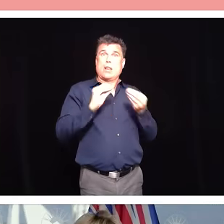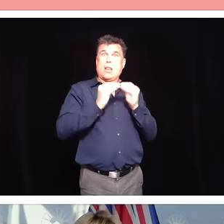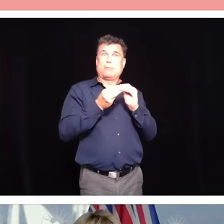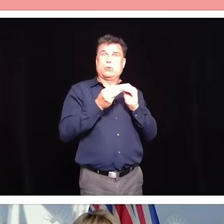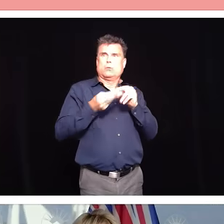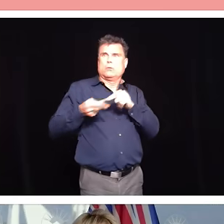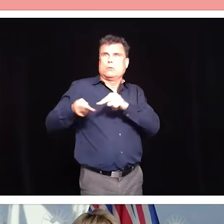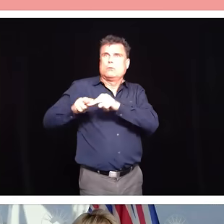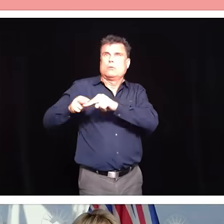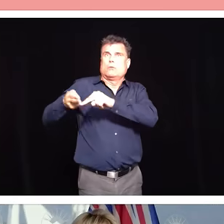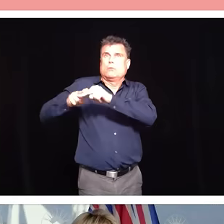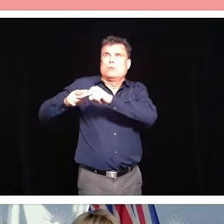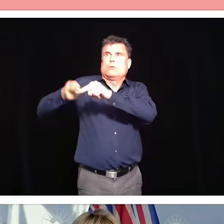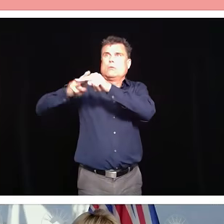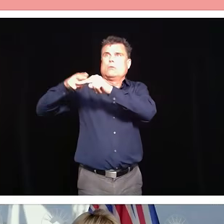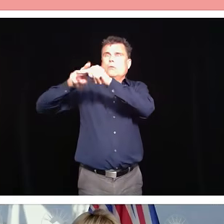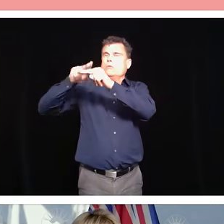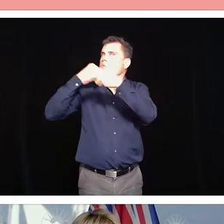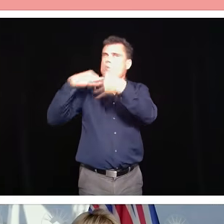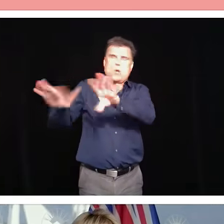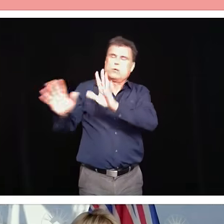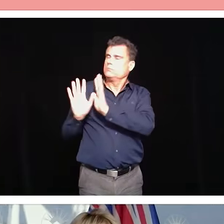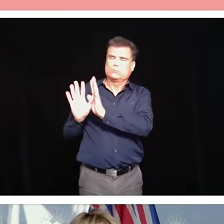lounges.